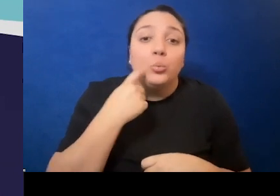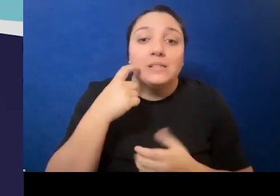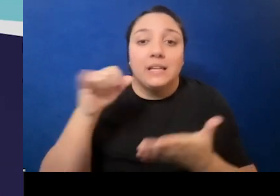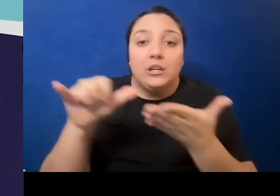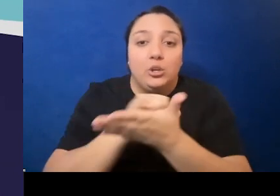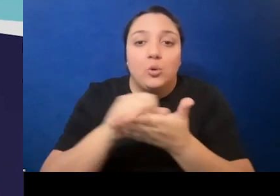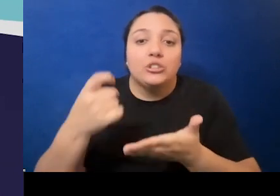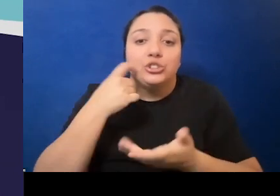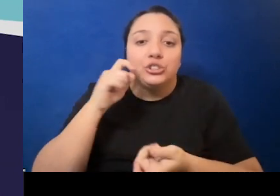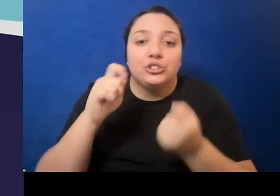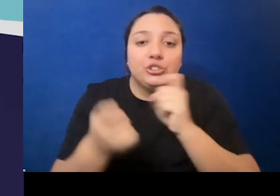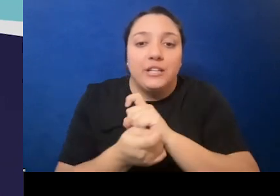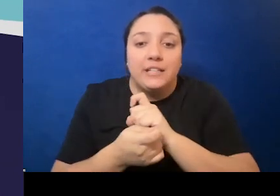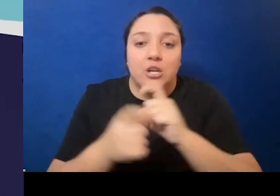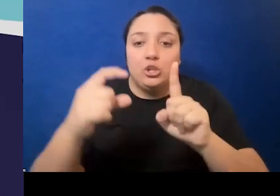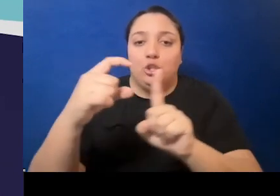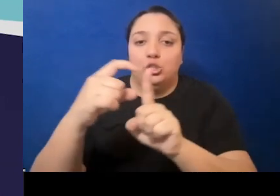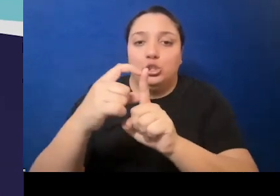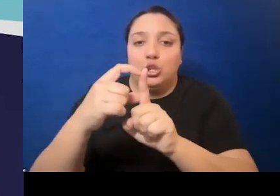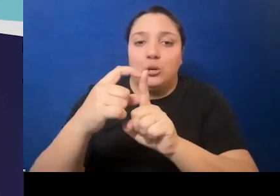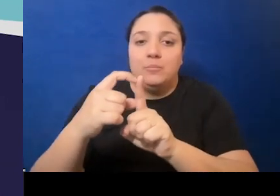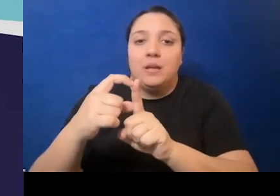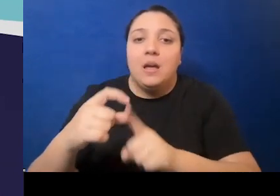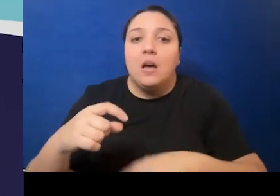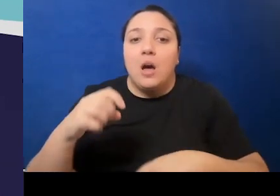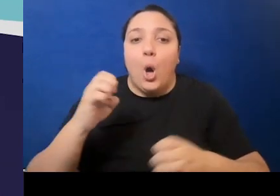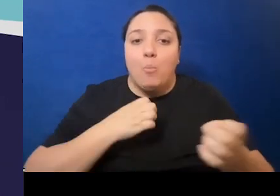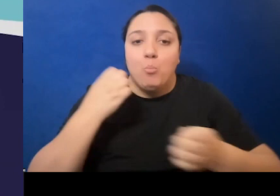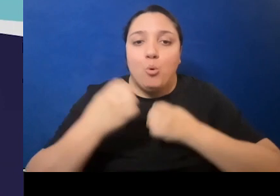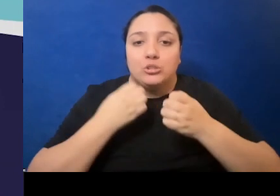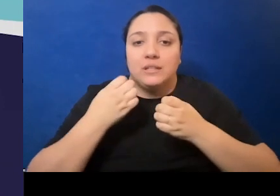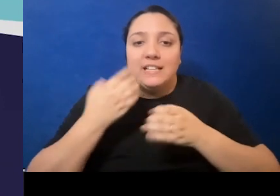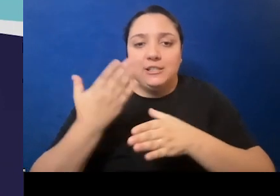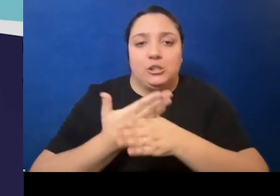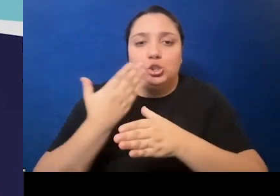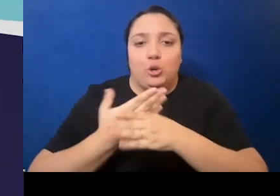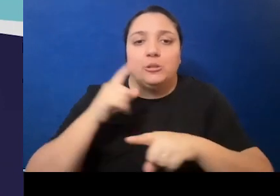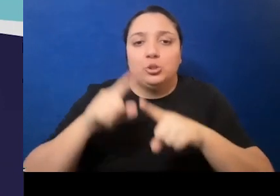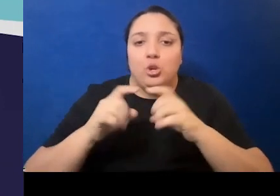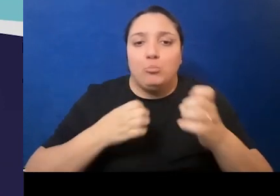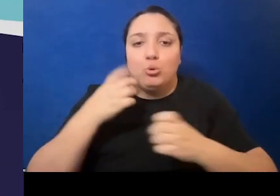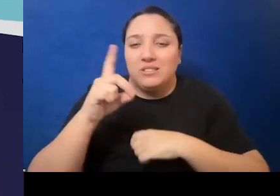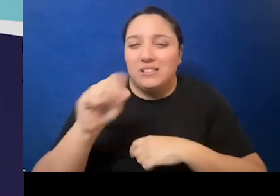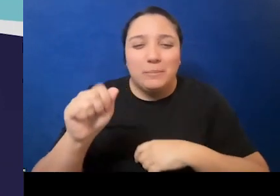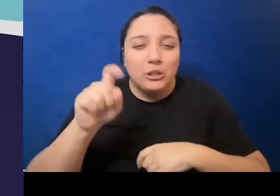THERE IS AN EMOTIONAL DISABILITY. NEW YORK CHANGED THE TERM FROM EMOTIONAL DISTURBANCE TO